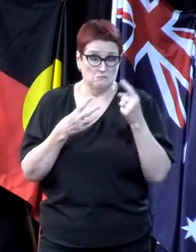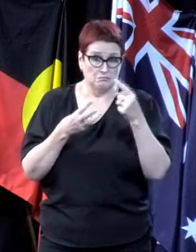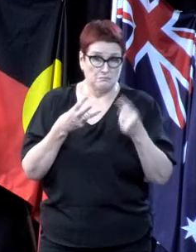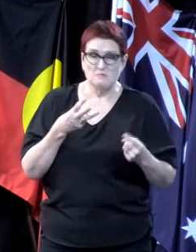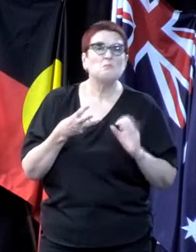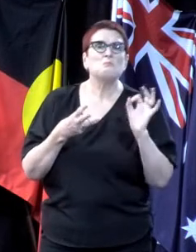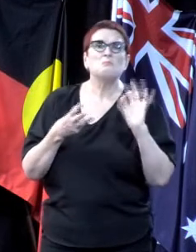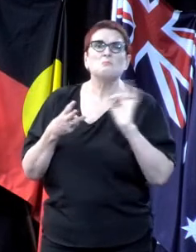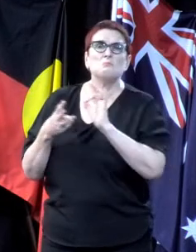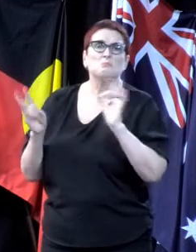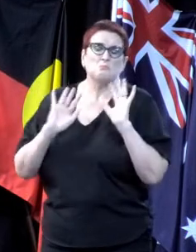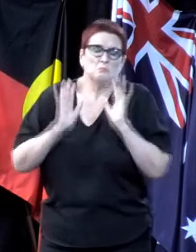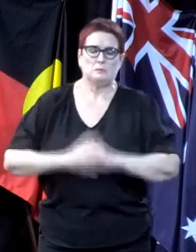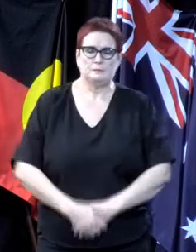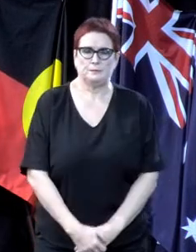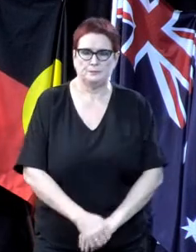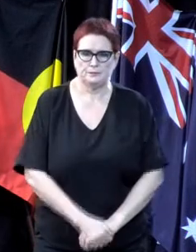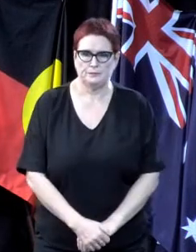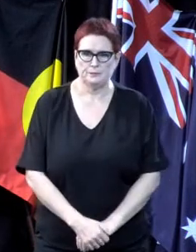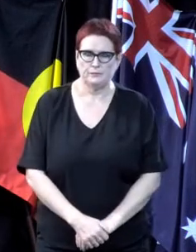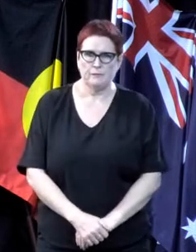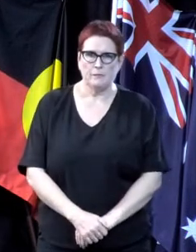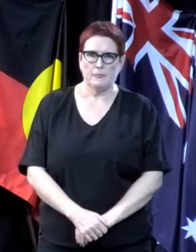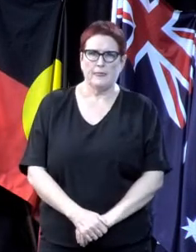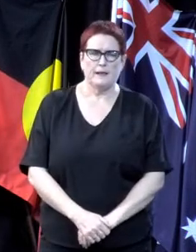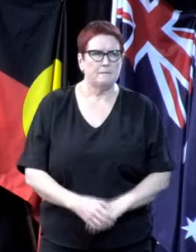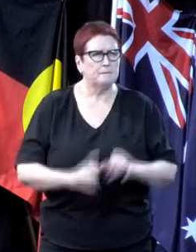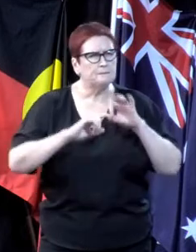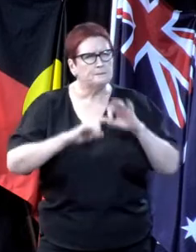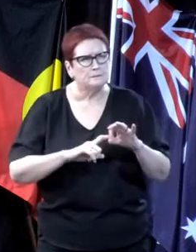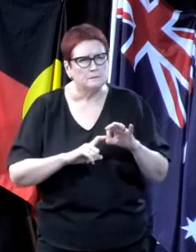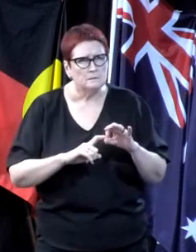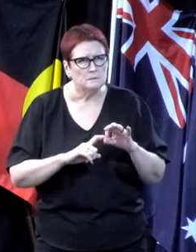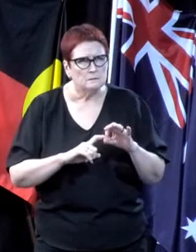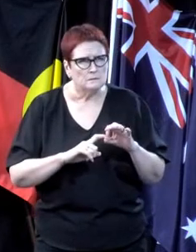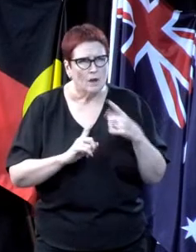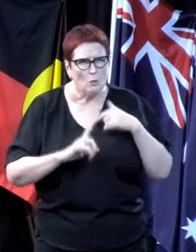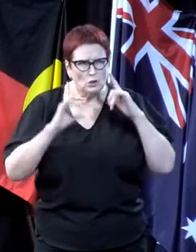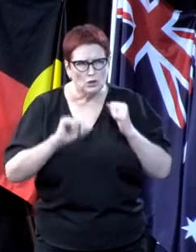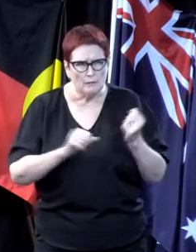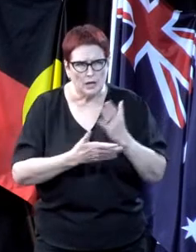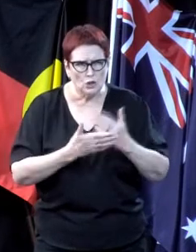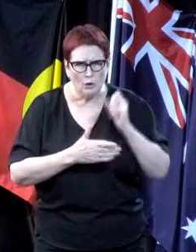OK, so, am I correct in understanding, and I take this from the position descriptions